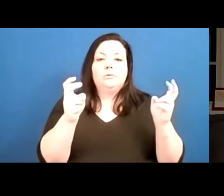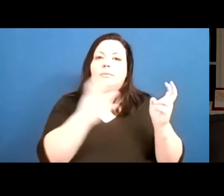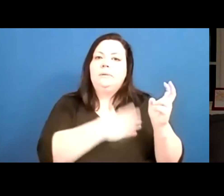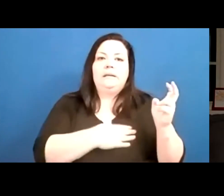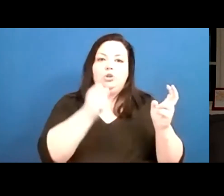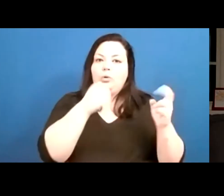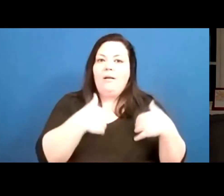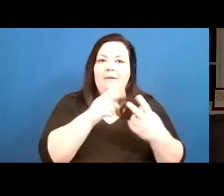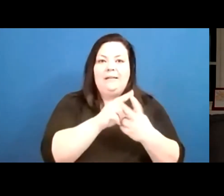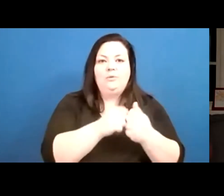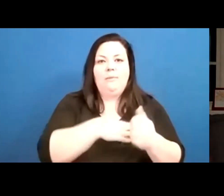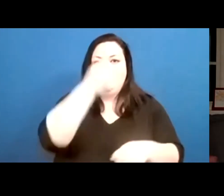Sex with My Brother."